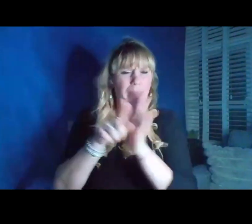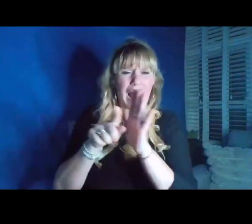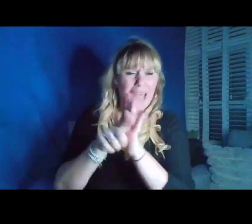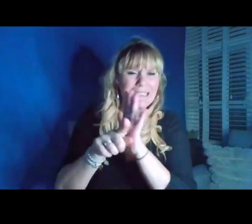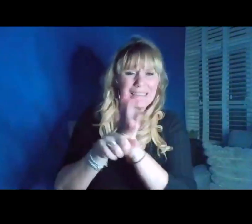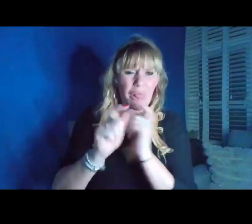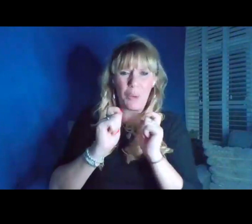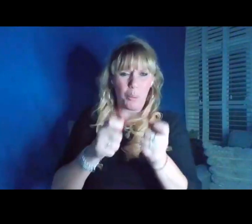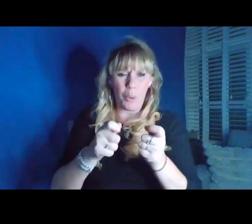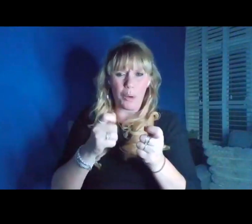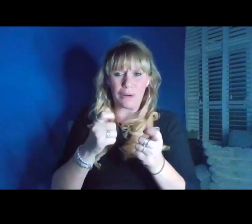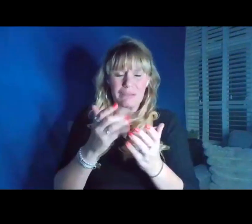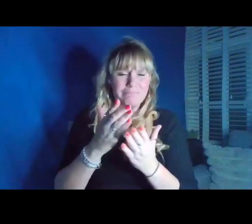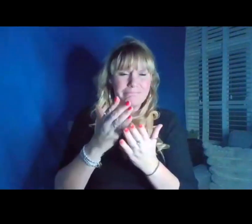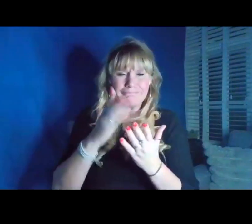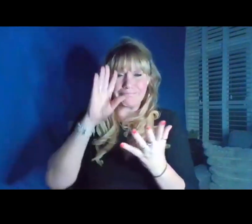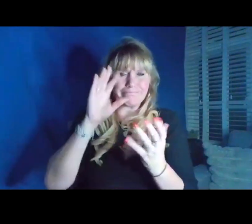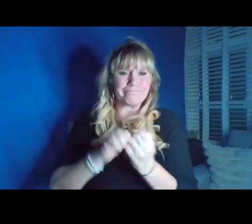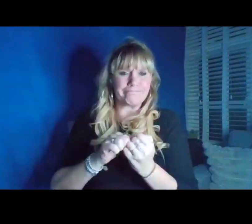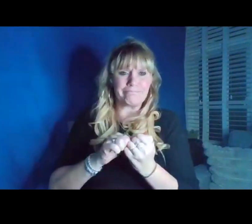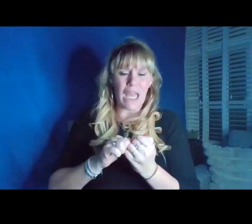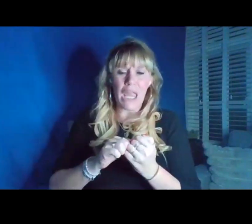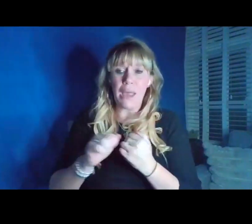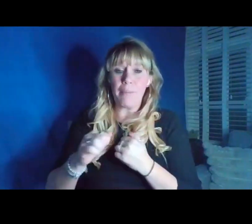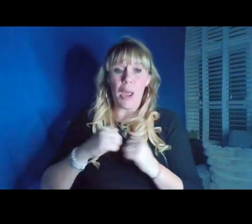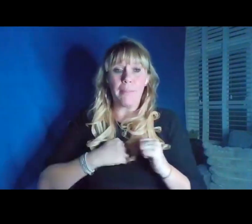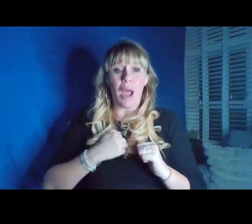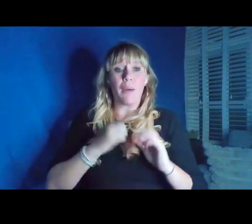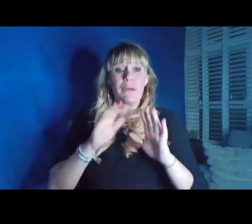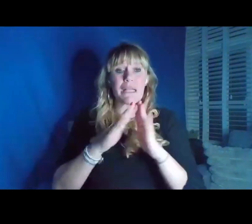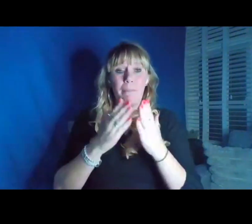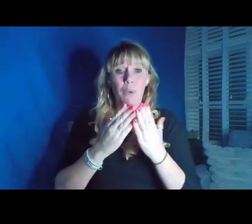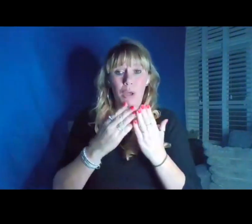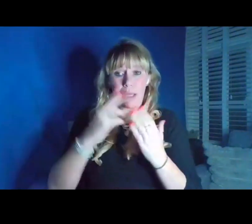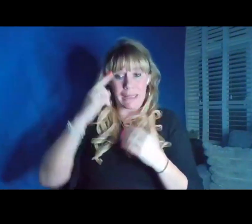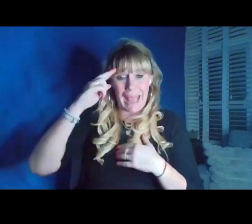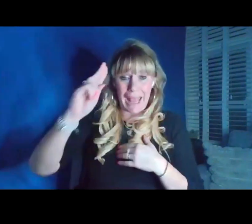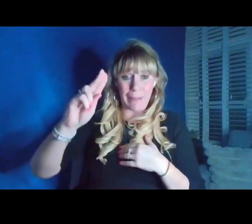but wine was to do a book called Desire.